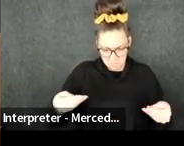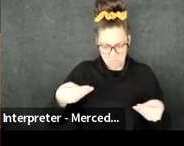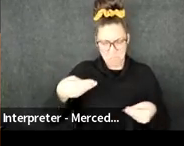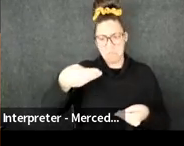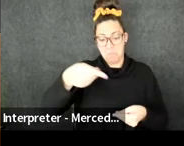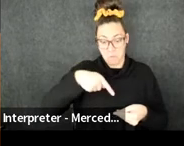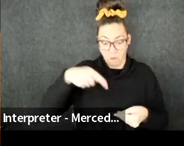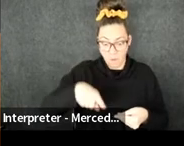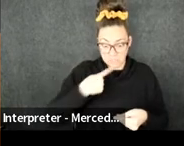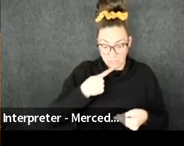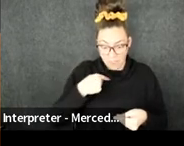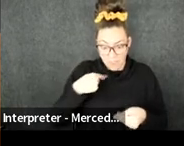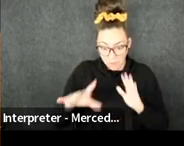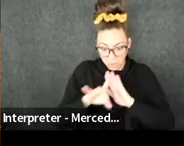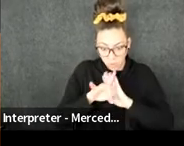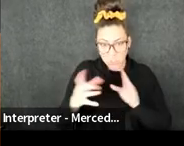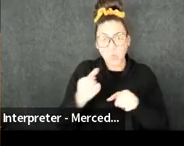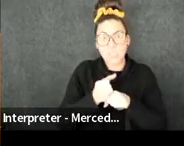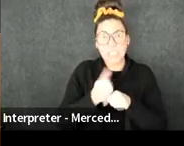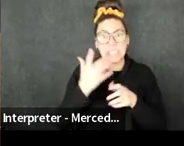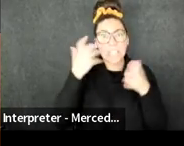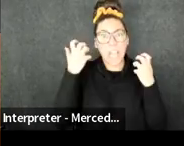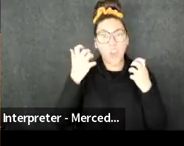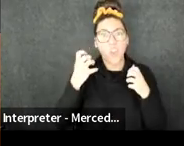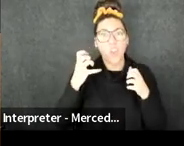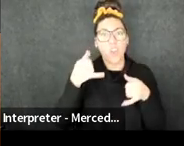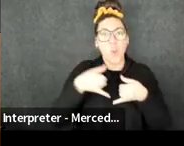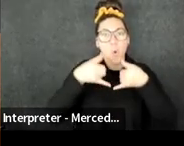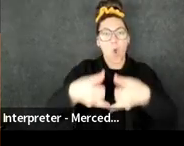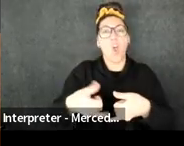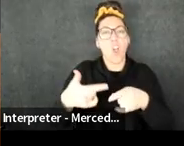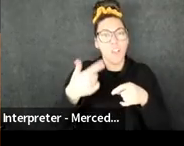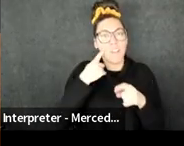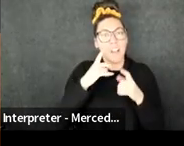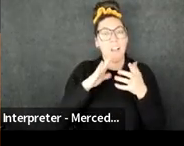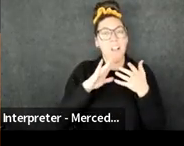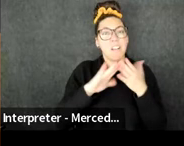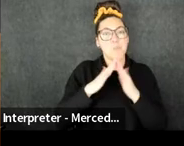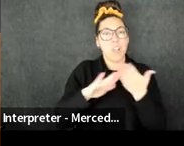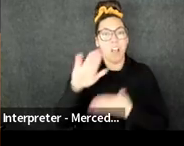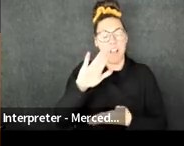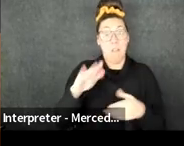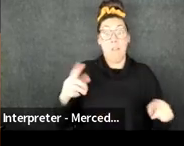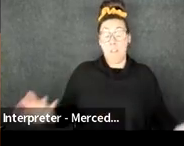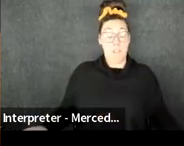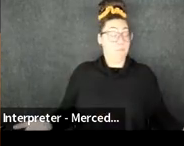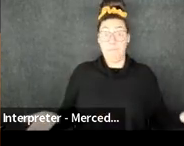to receive the Tiger Award for really college. And for me, I thought this was kind of comical